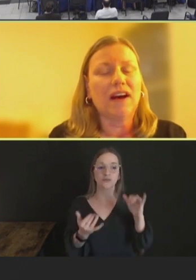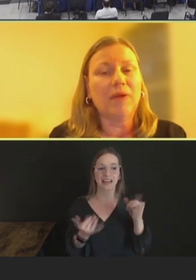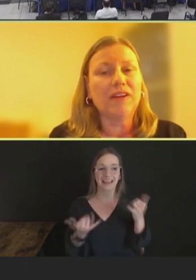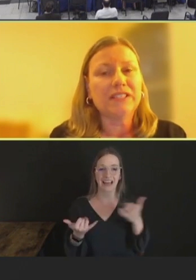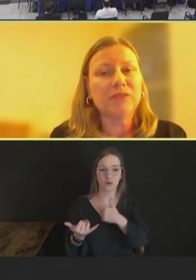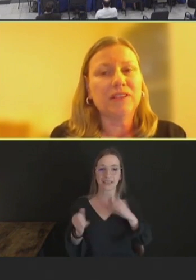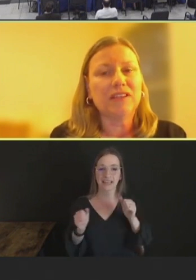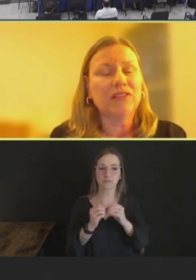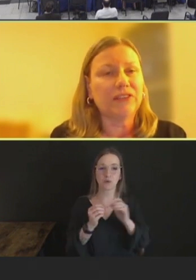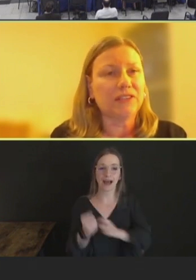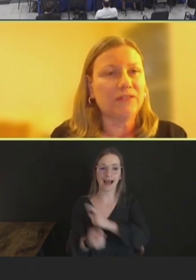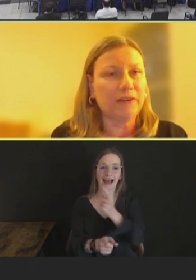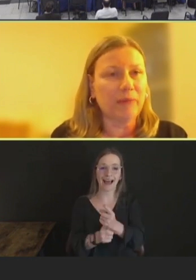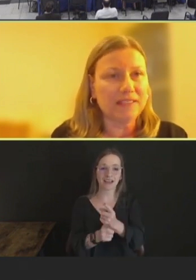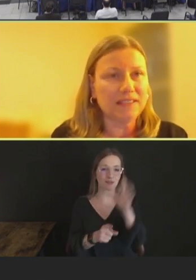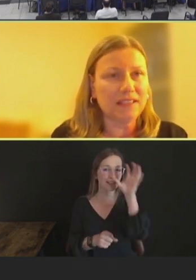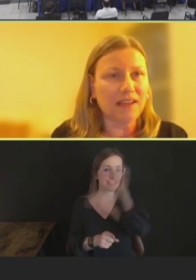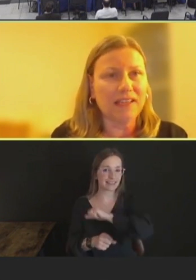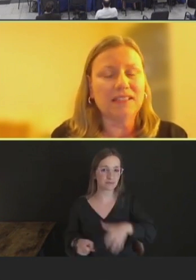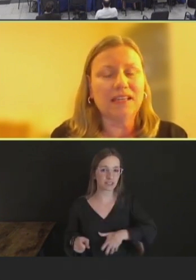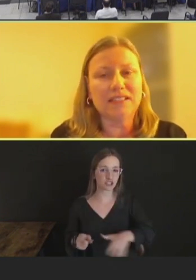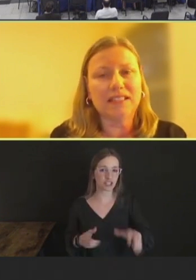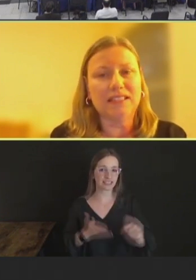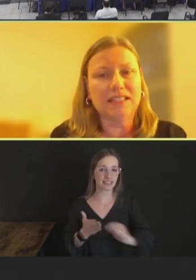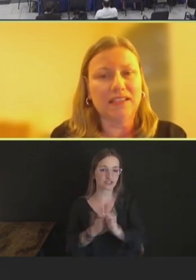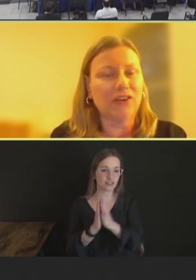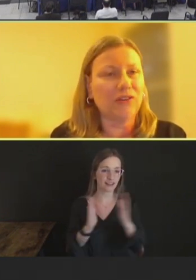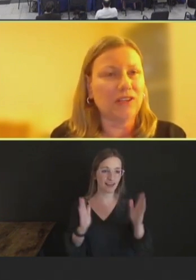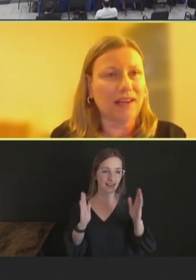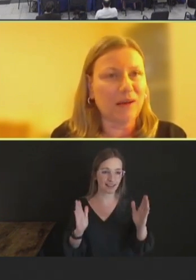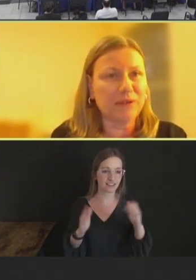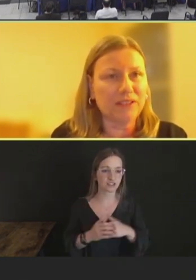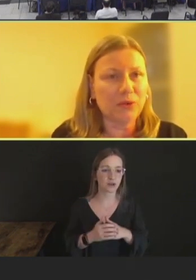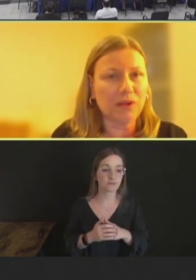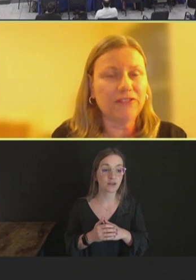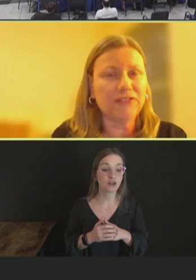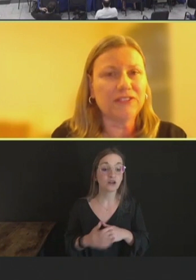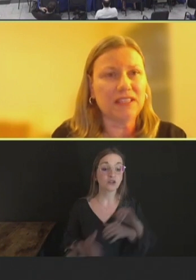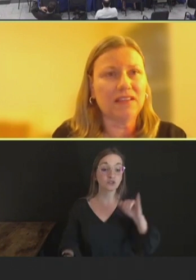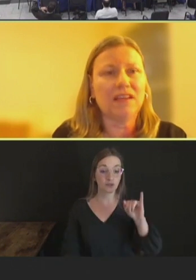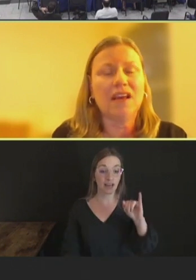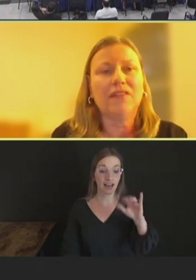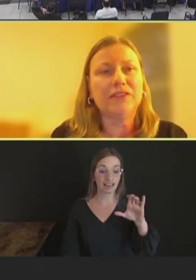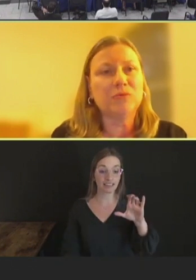Also, with the conversion from ICD-9 nine to ICD-10 coding that happened in 2015, there's